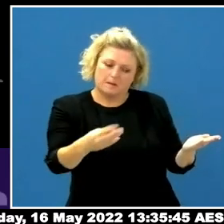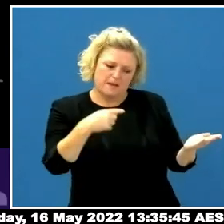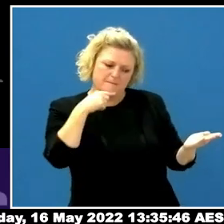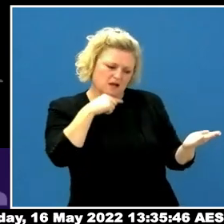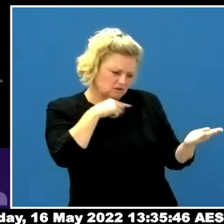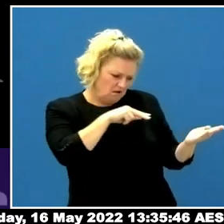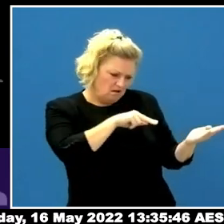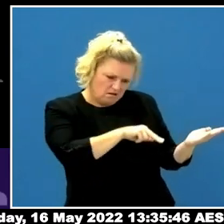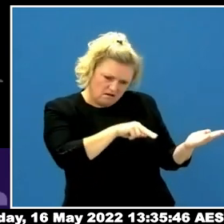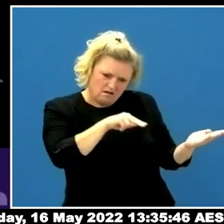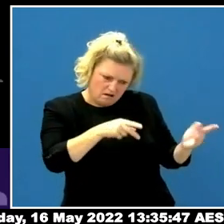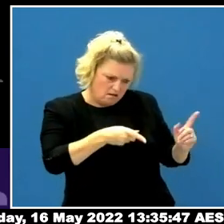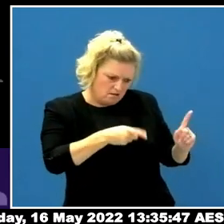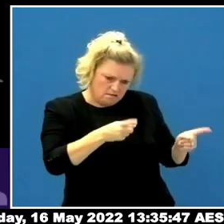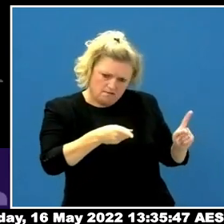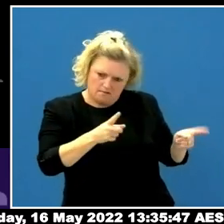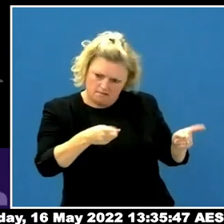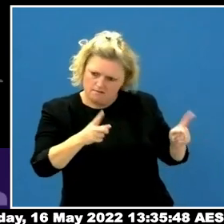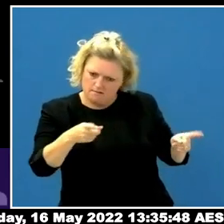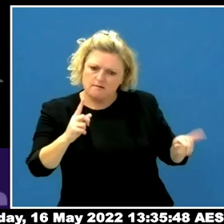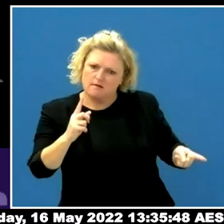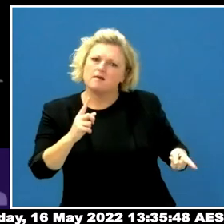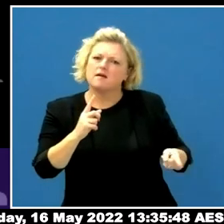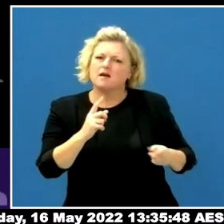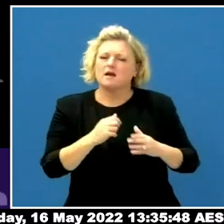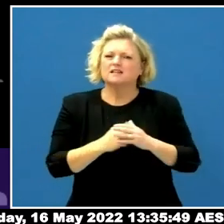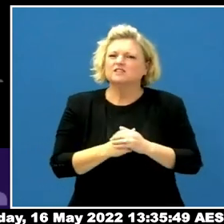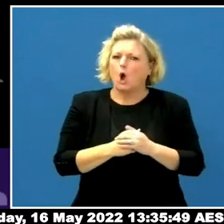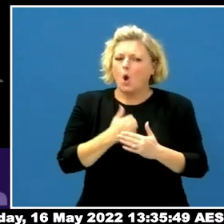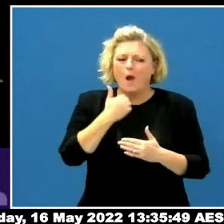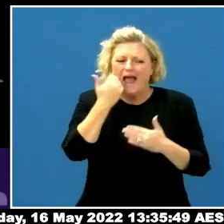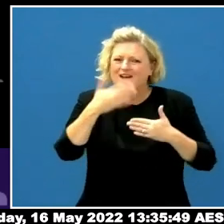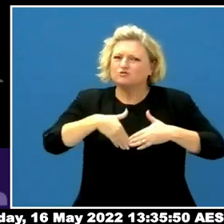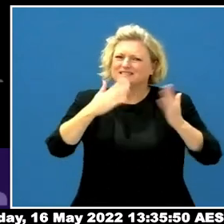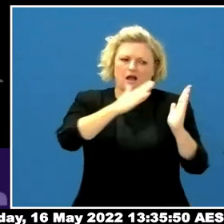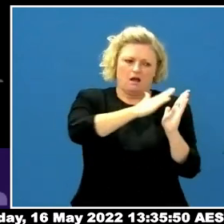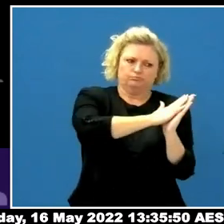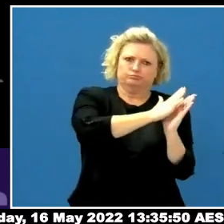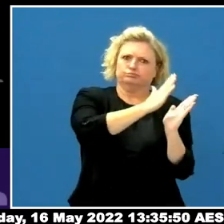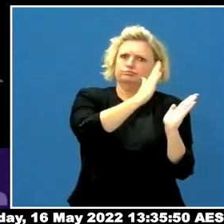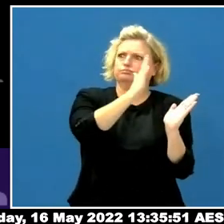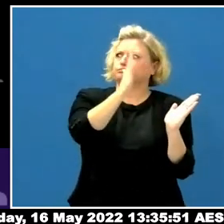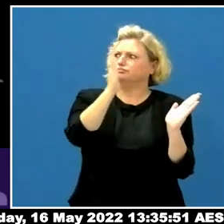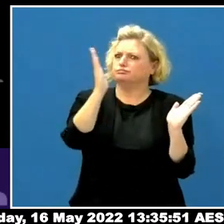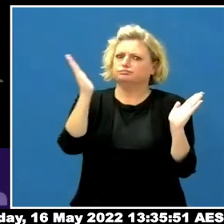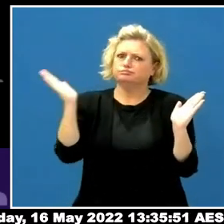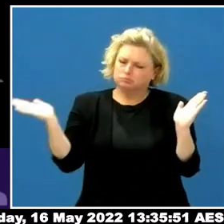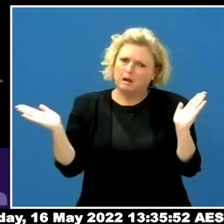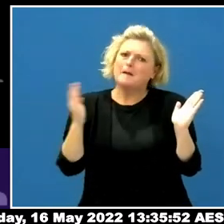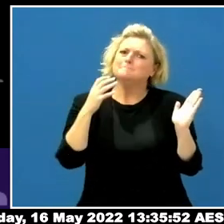time to time, day to day, routines and stuff like that, or else we do have behaviours and